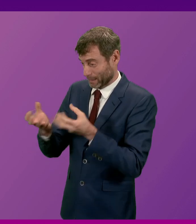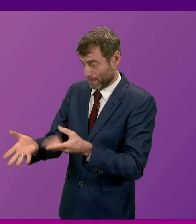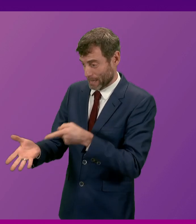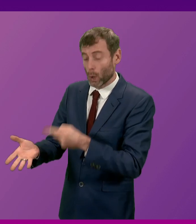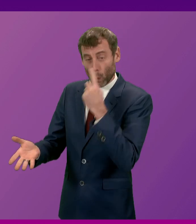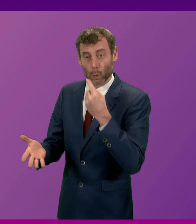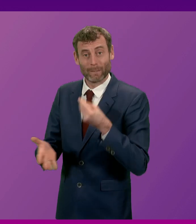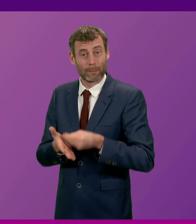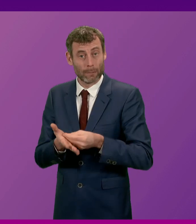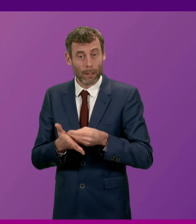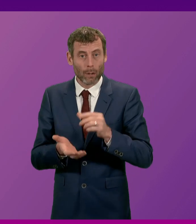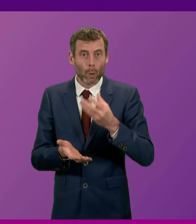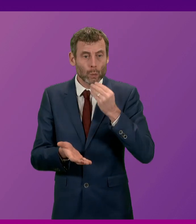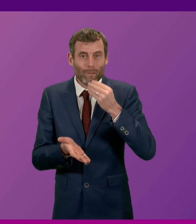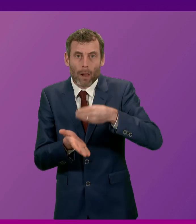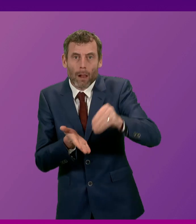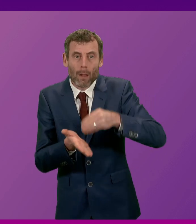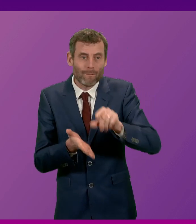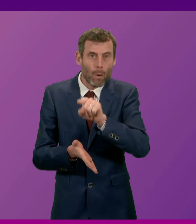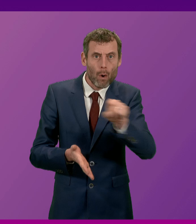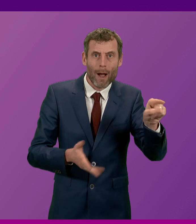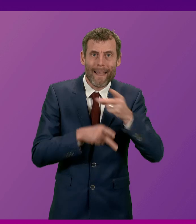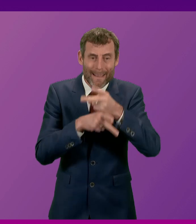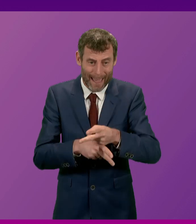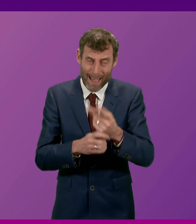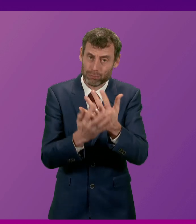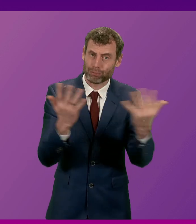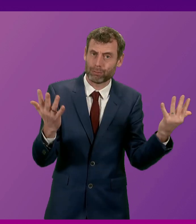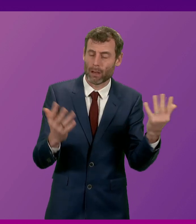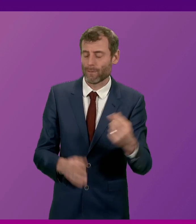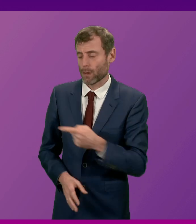in urgent need of support. Instead, we have had years of chaos, delay,